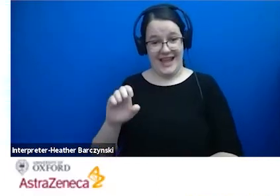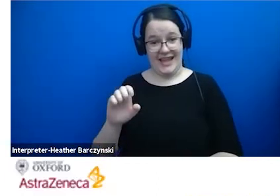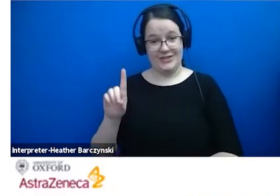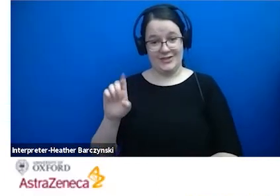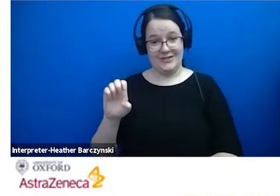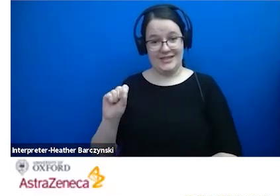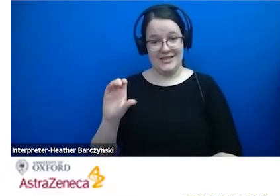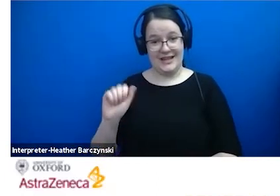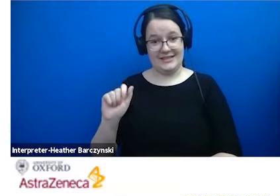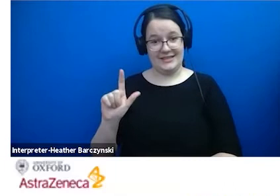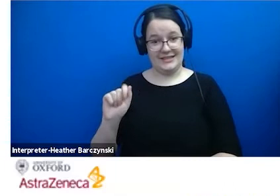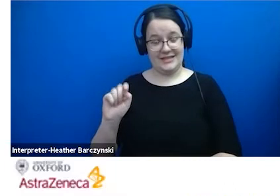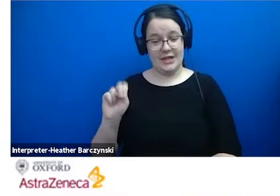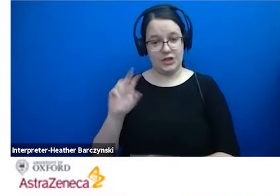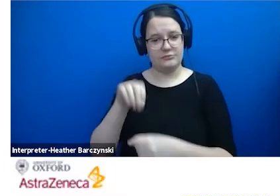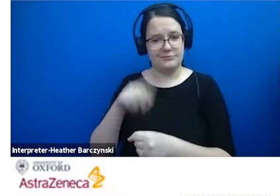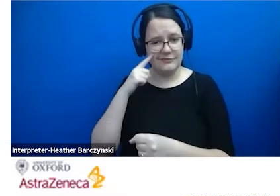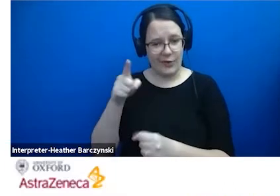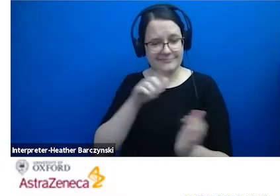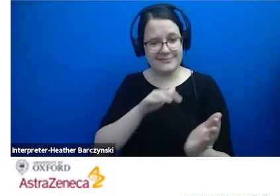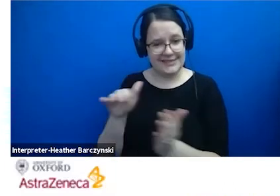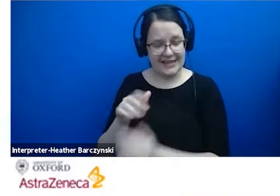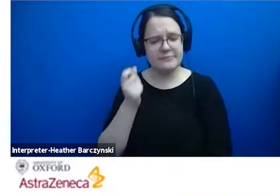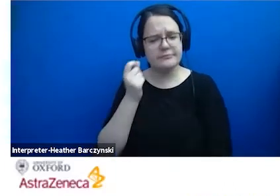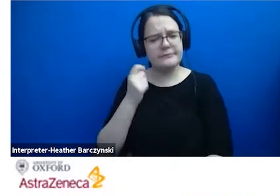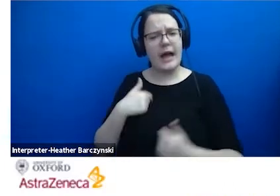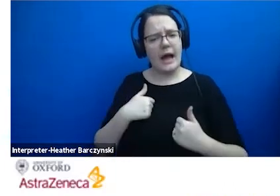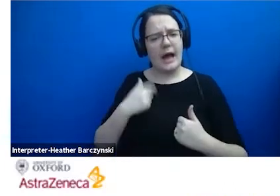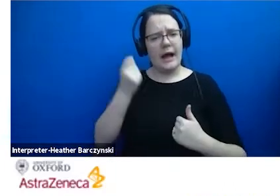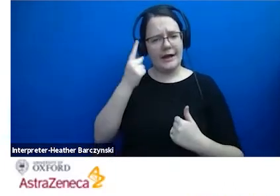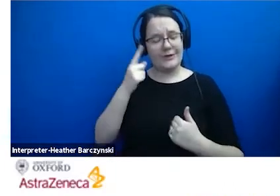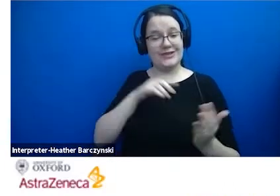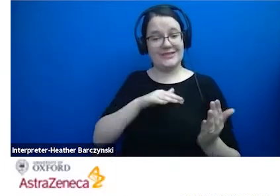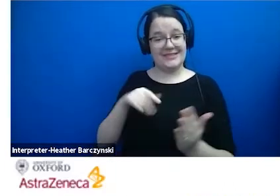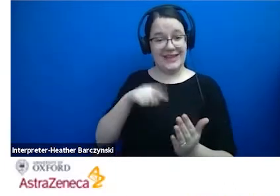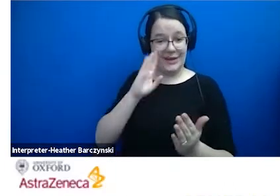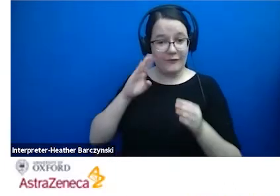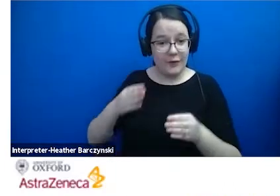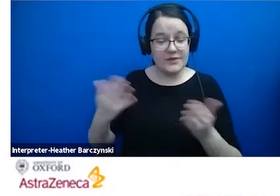my understanding is these studies will definitely focus on safety tolerability and immunogenicity